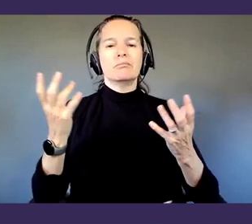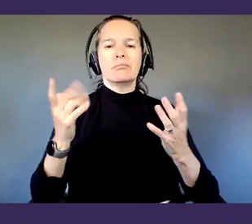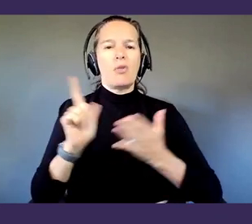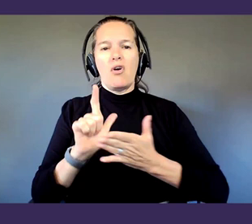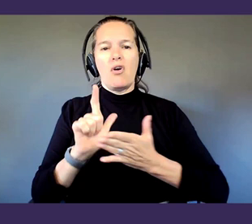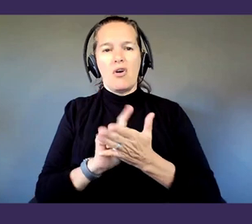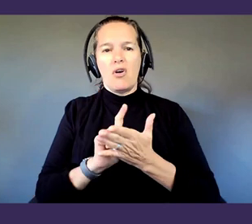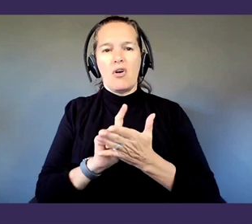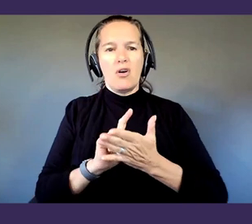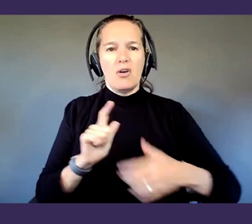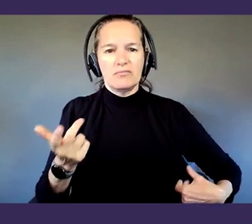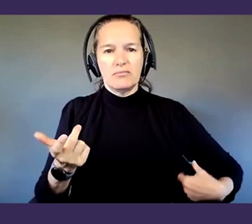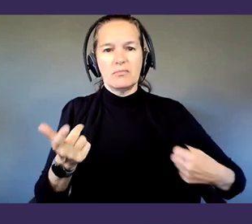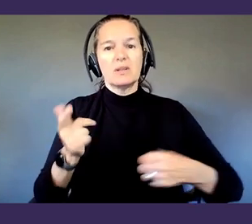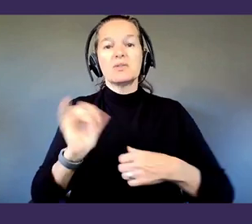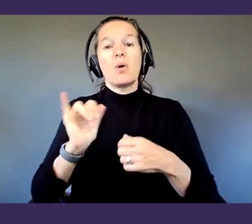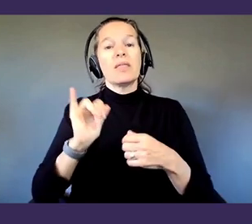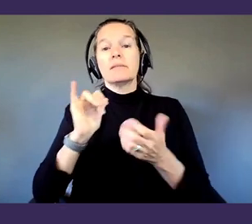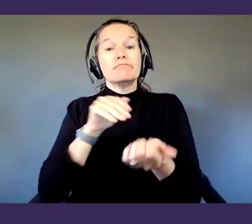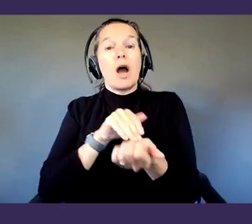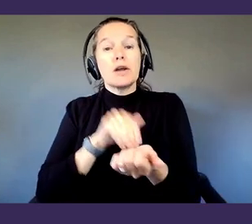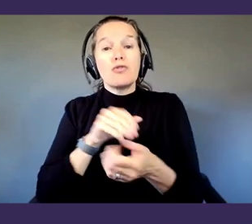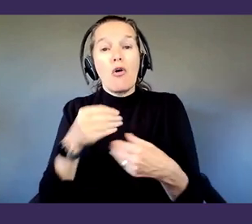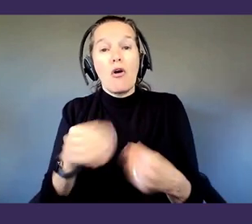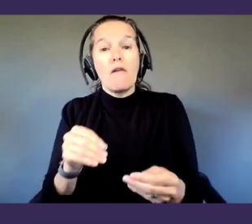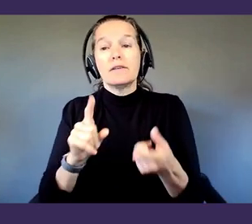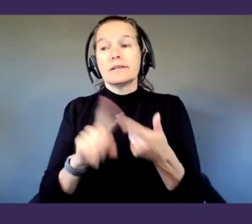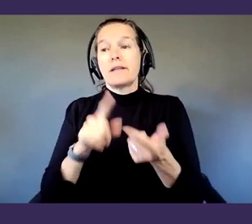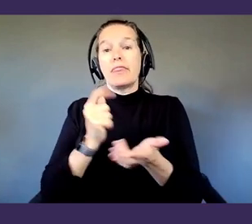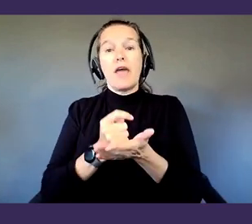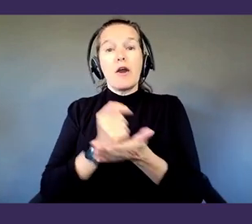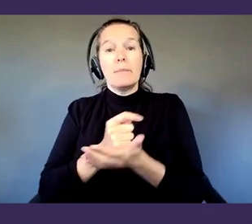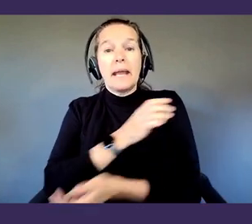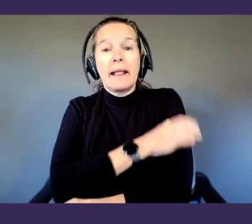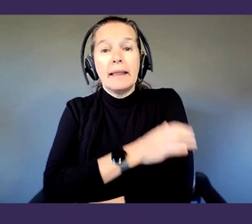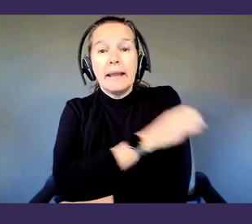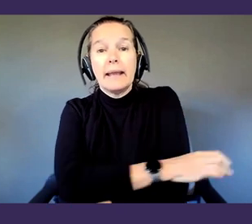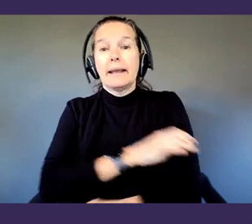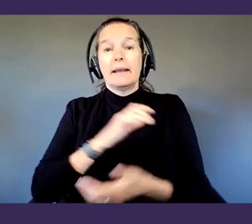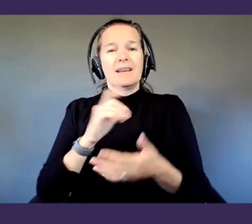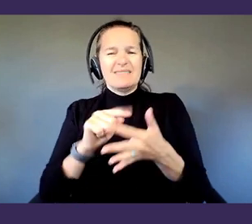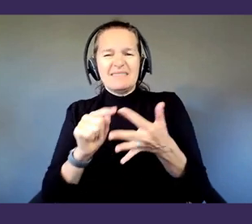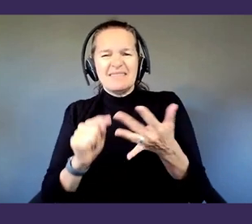Doctor's offices, therapy clinics, things of that nature where your individual with a disability,